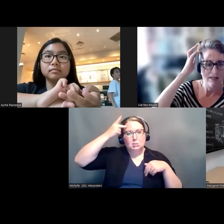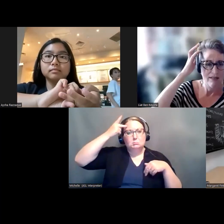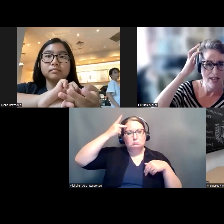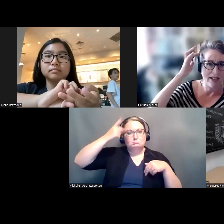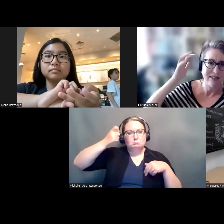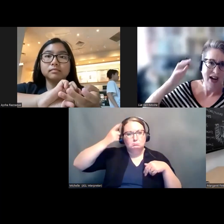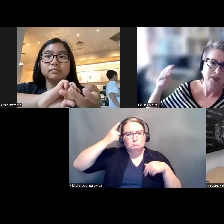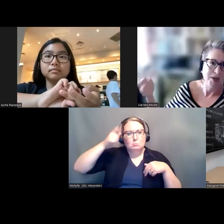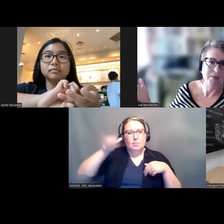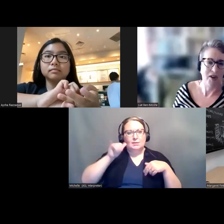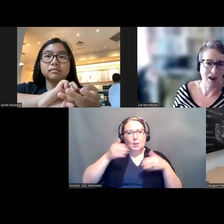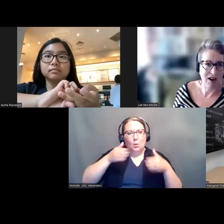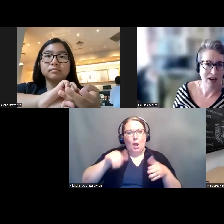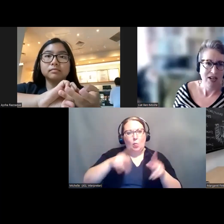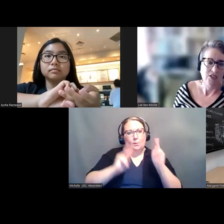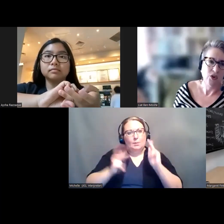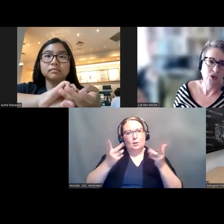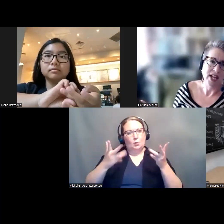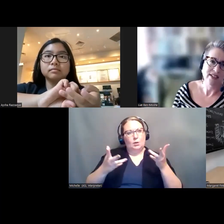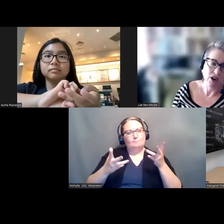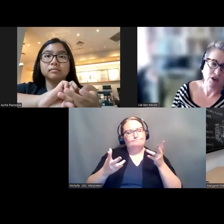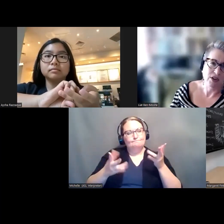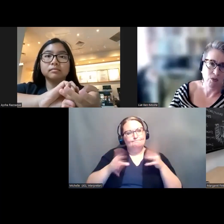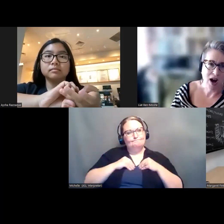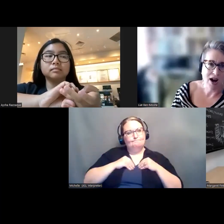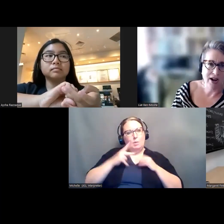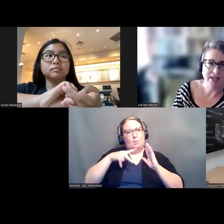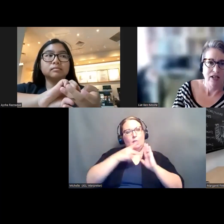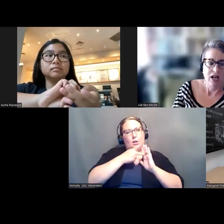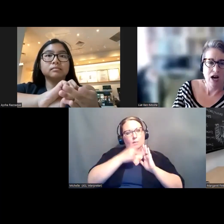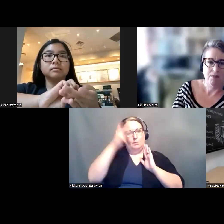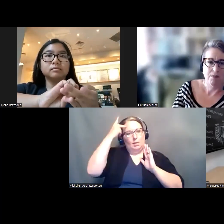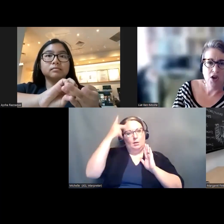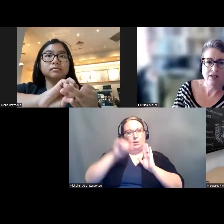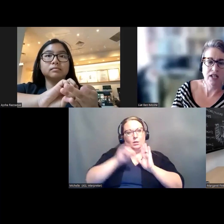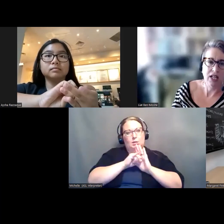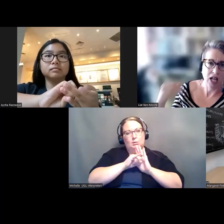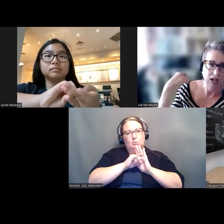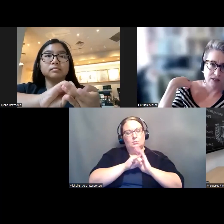that other people are. So that is often why not a lot